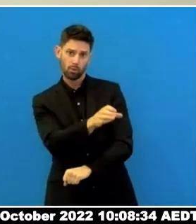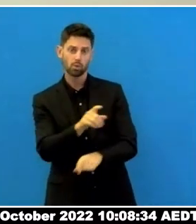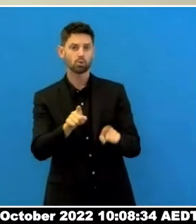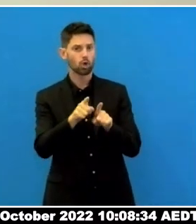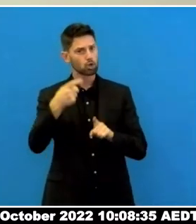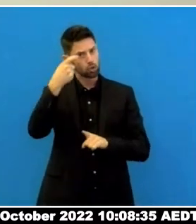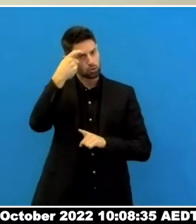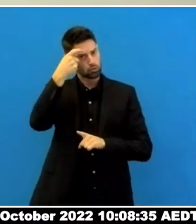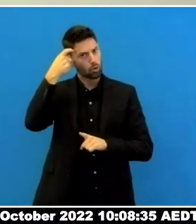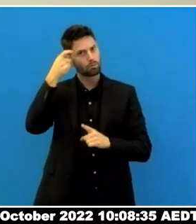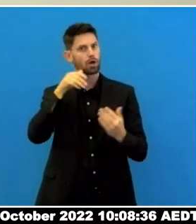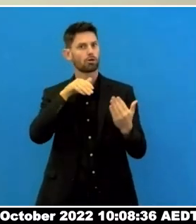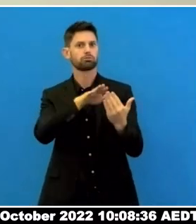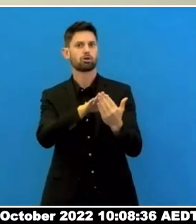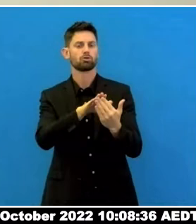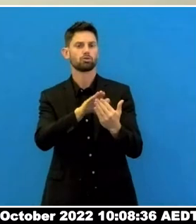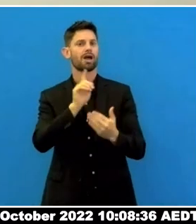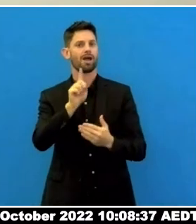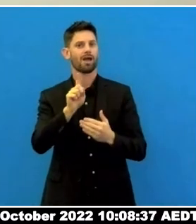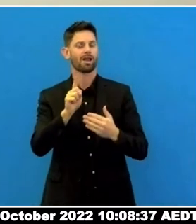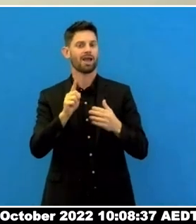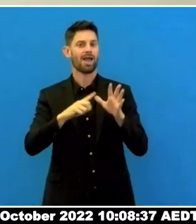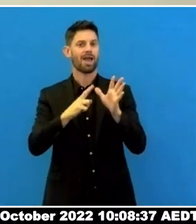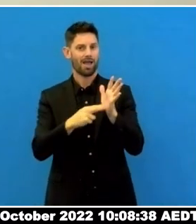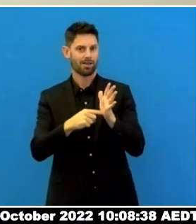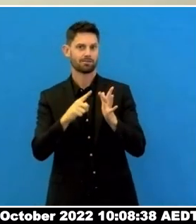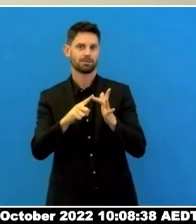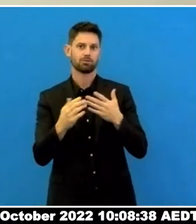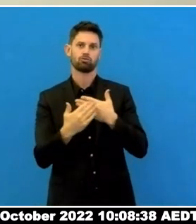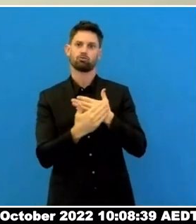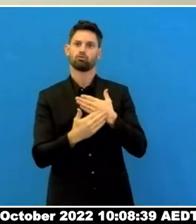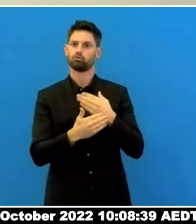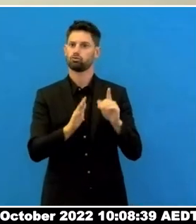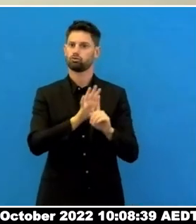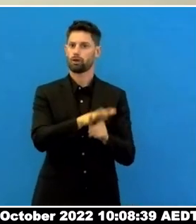and anti racist competencies to underpin a service delivery.